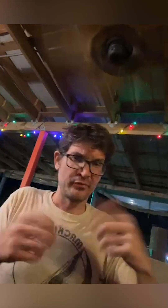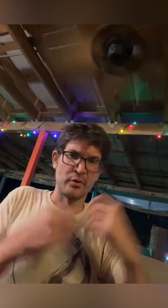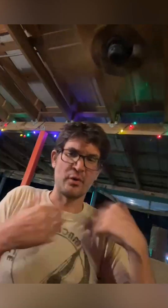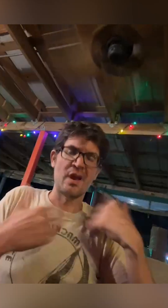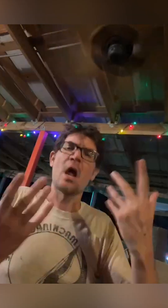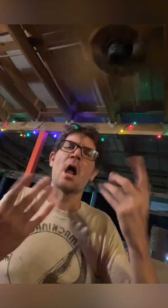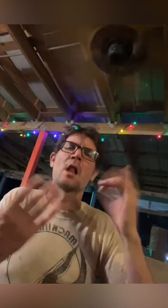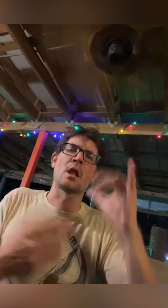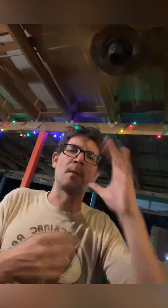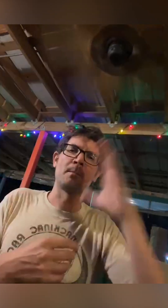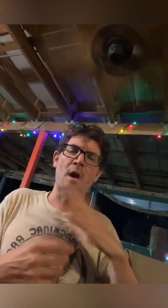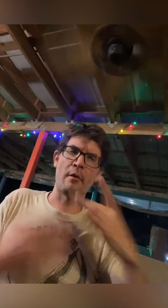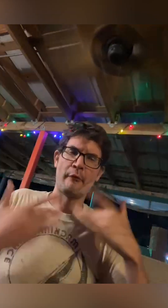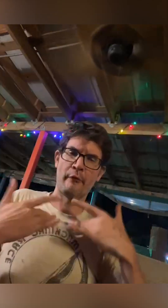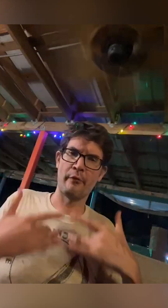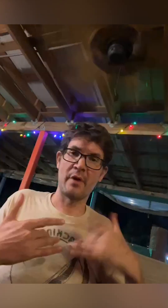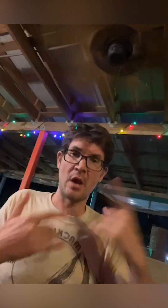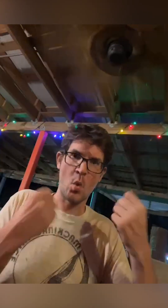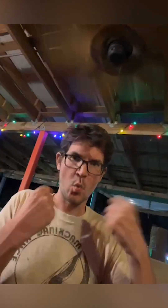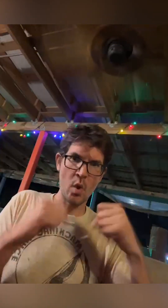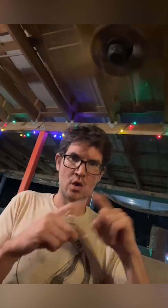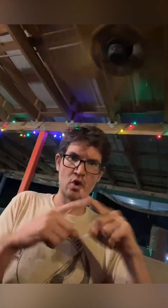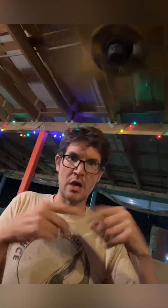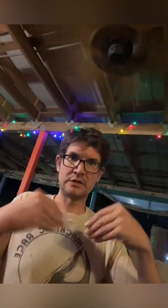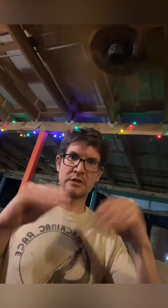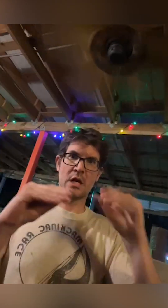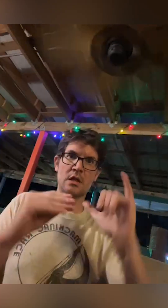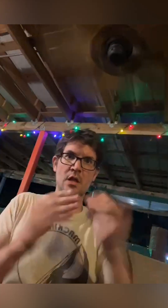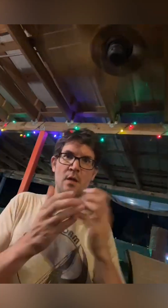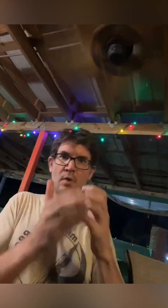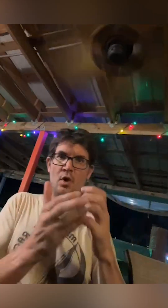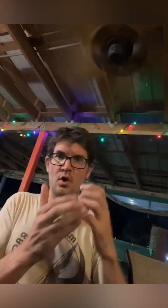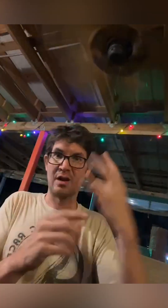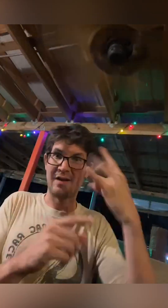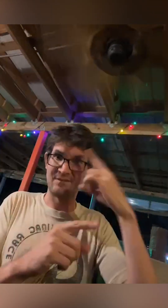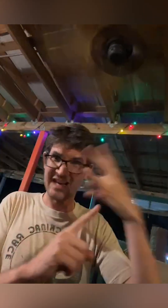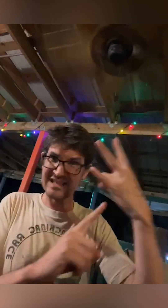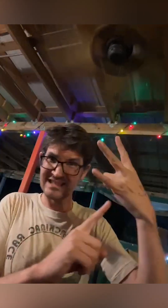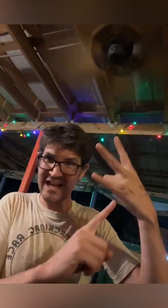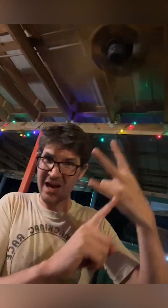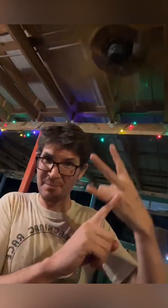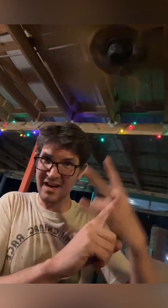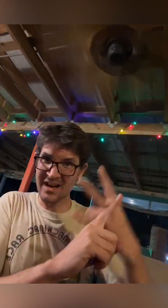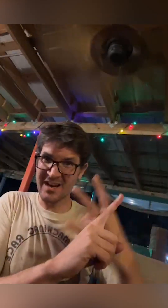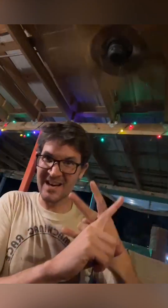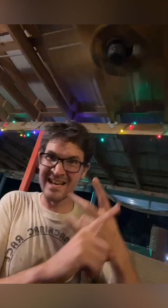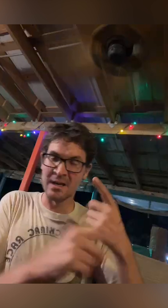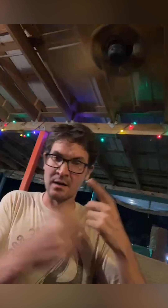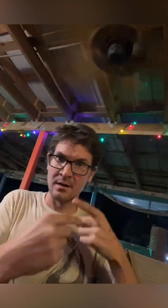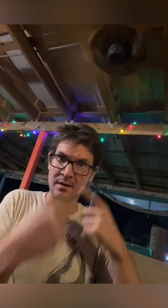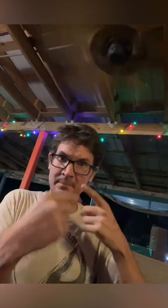He was heartbroken, and he’s been trying to sell the boat for about seven months now.